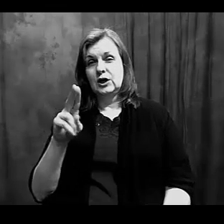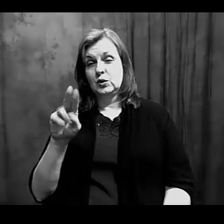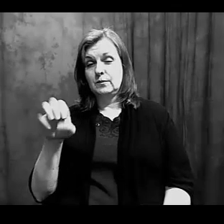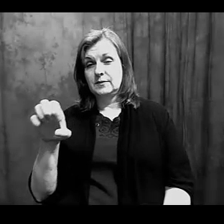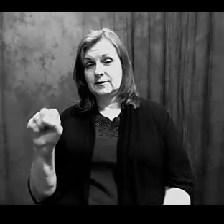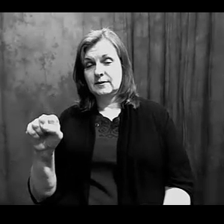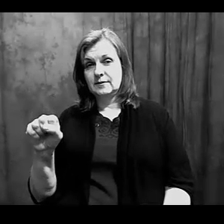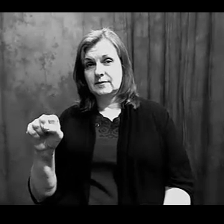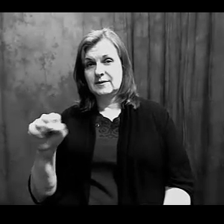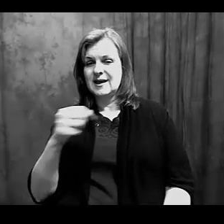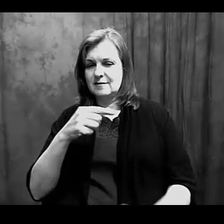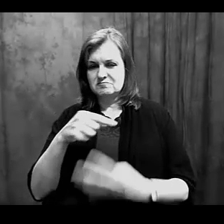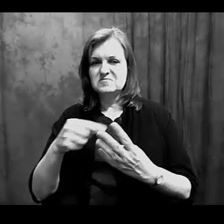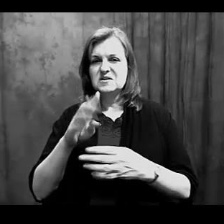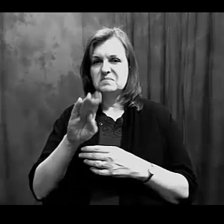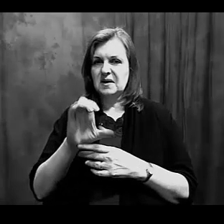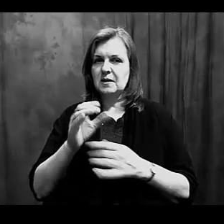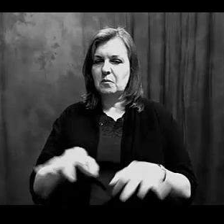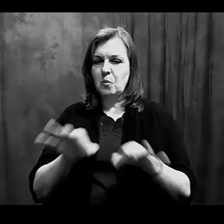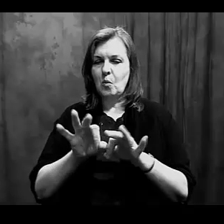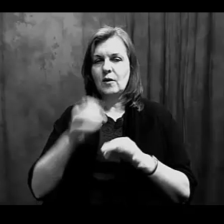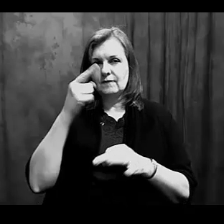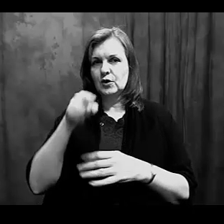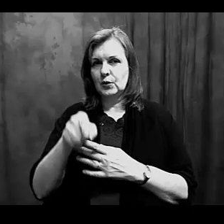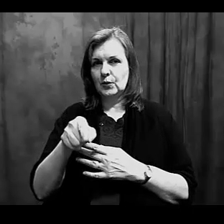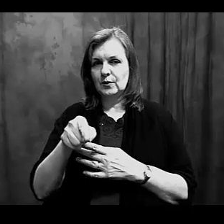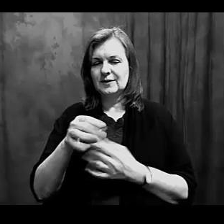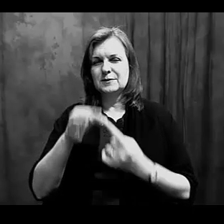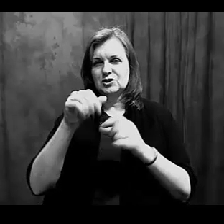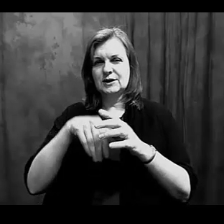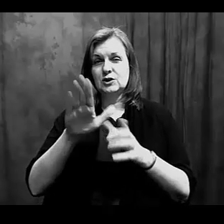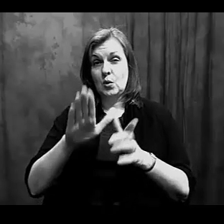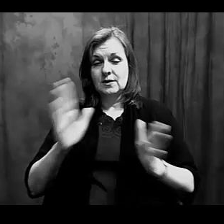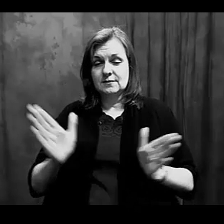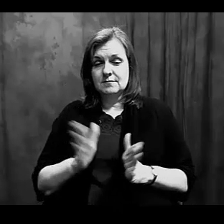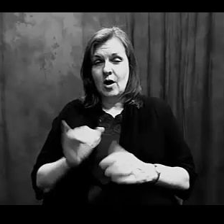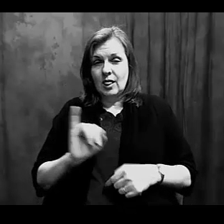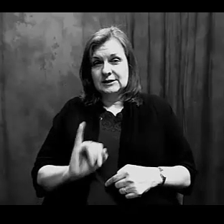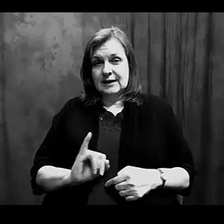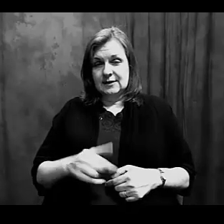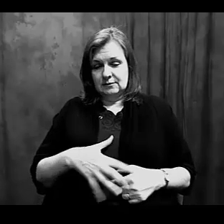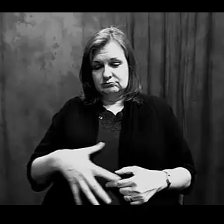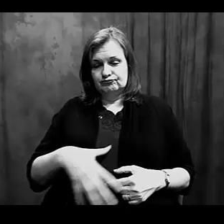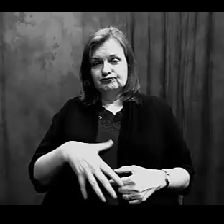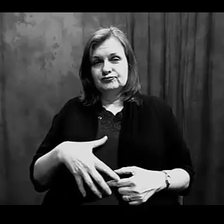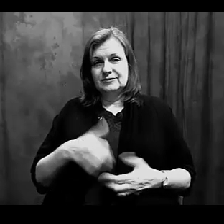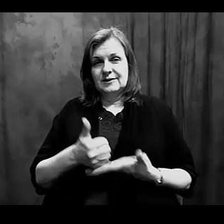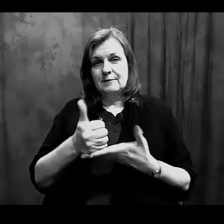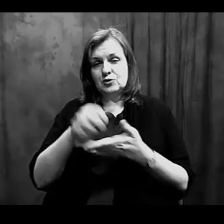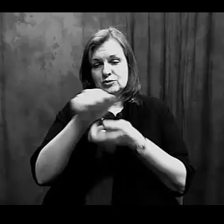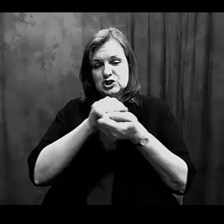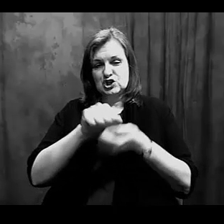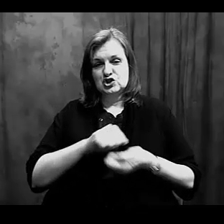we look at a number of them being critical for your diet particularly in your small intestine